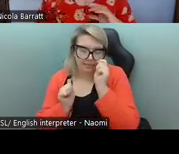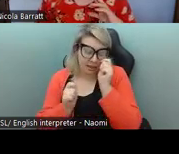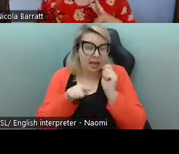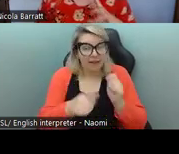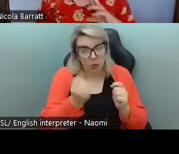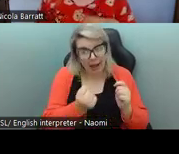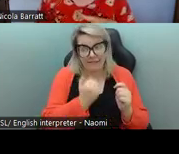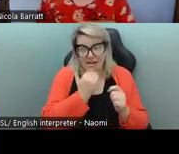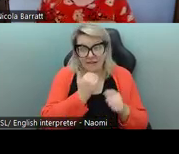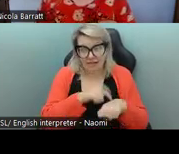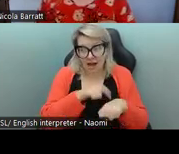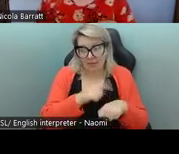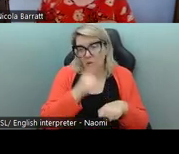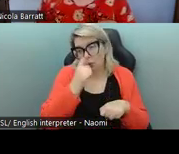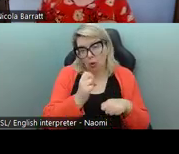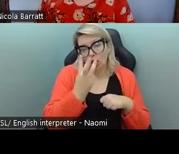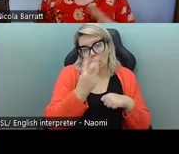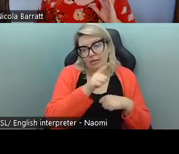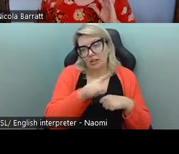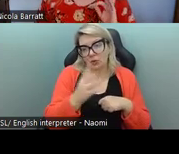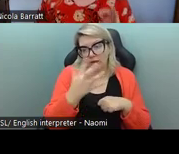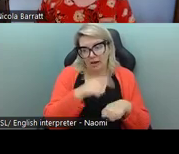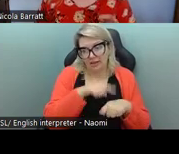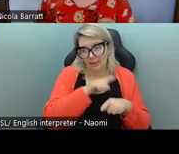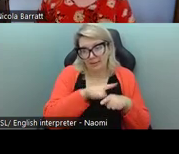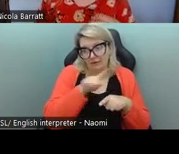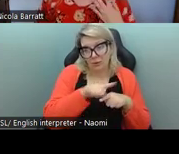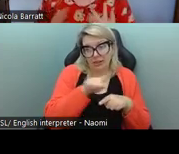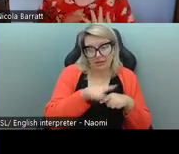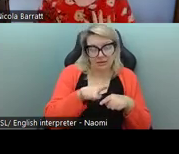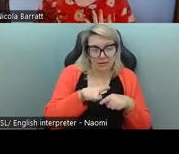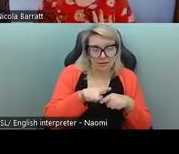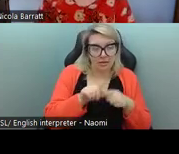then you could do three to five times a week. When I say capacity, if you're in a bigger team,